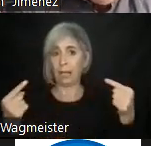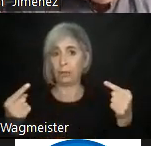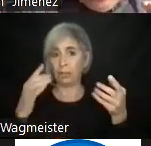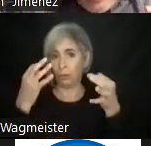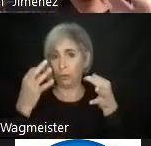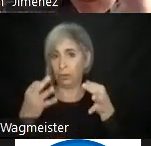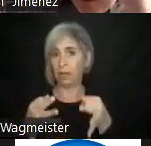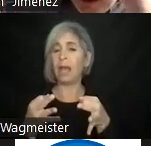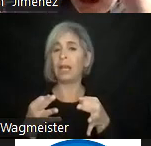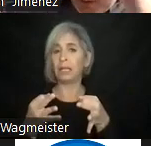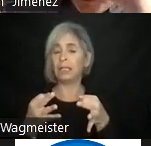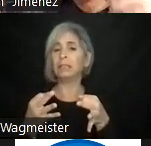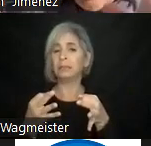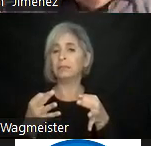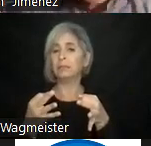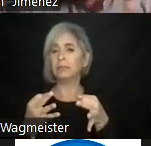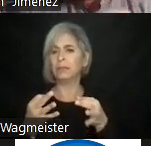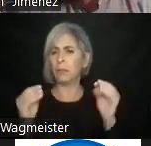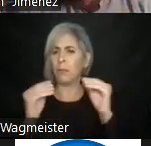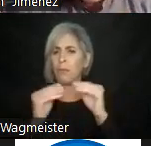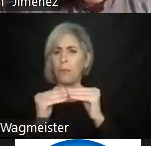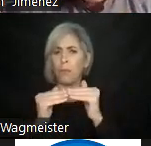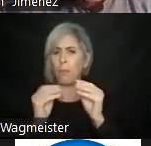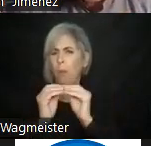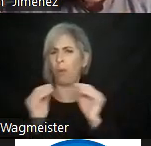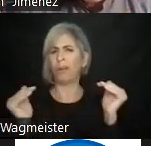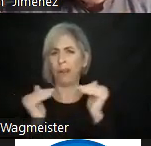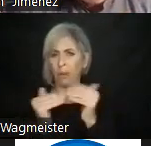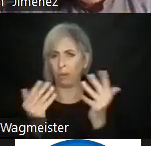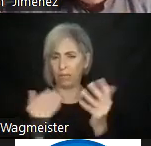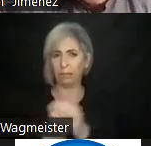They are more accurate than the previous method.